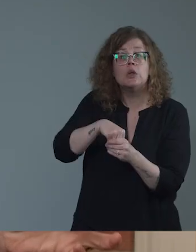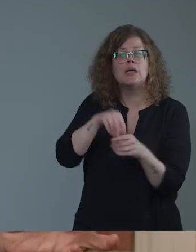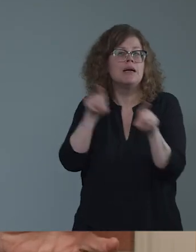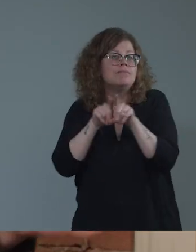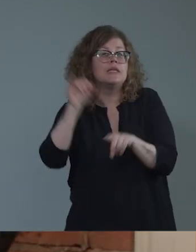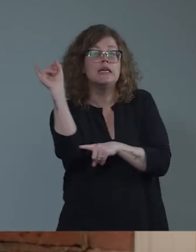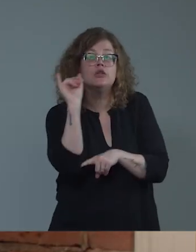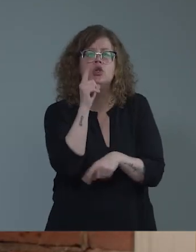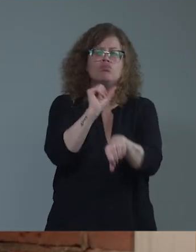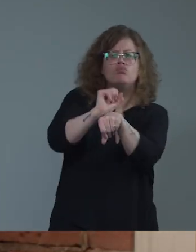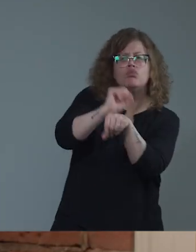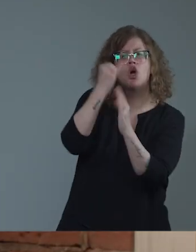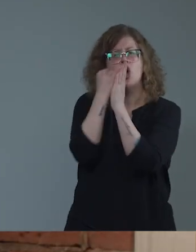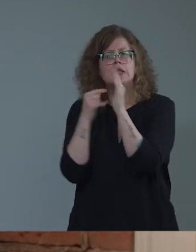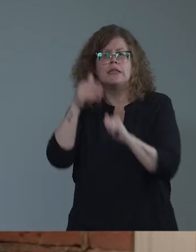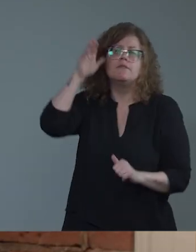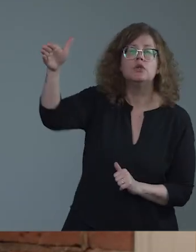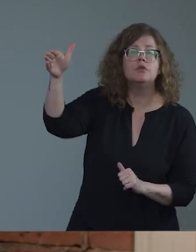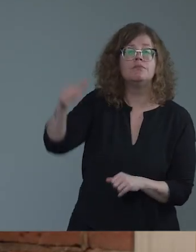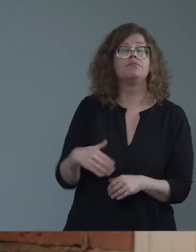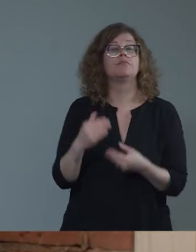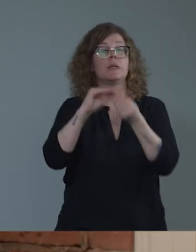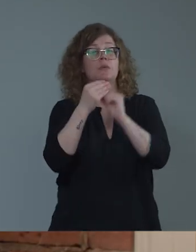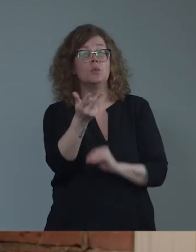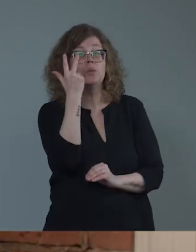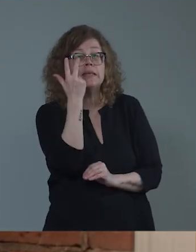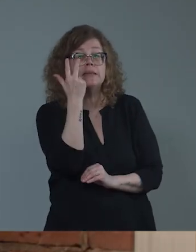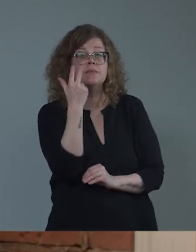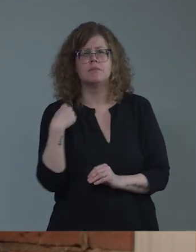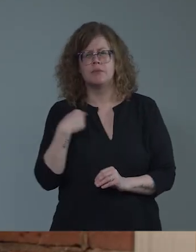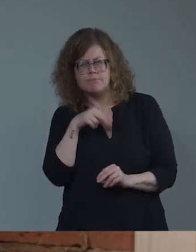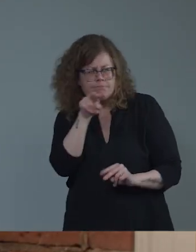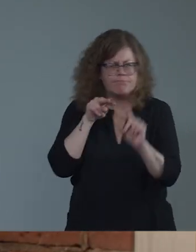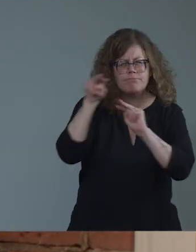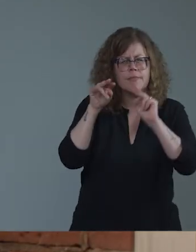research, they might do a community engagement component, actually involve the community in the